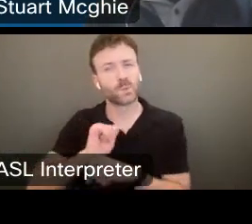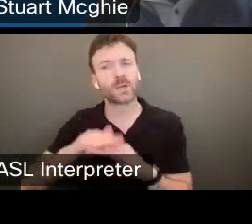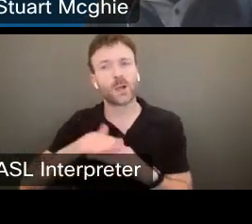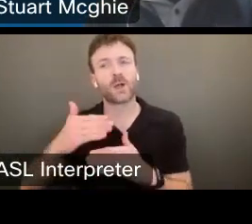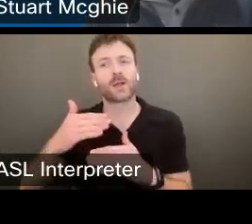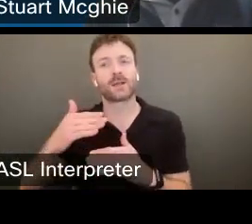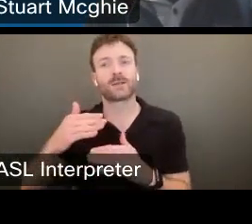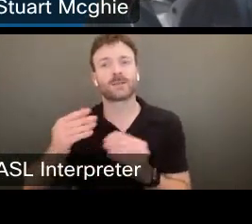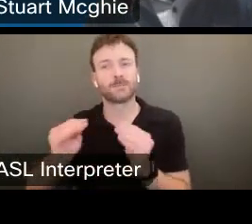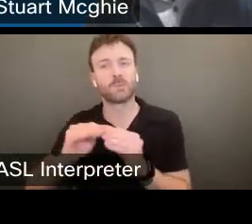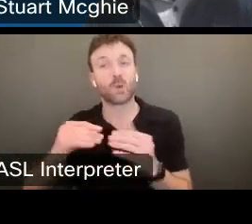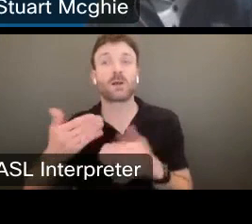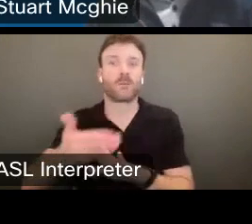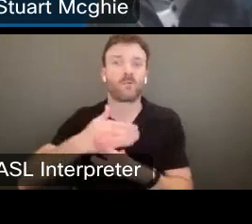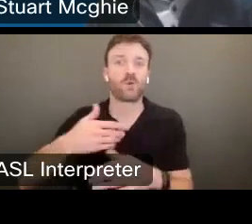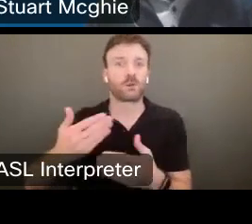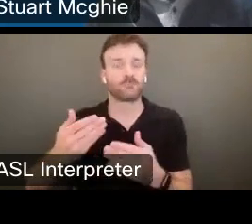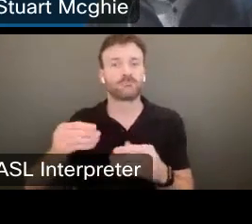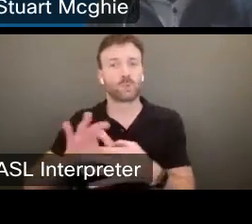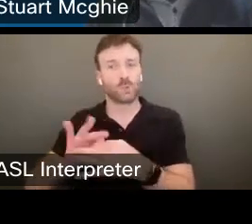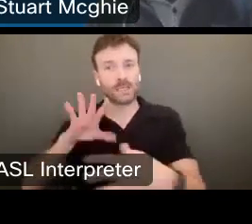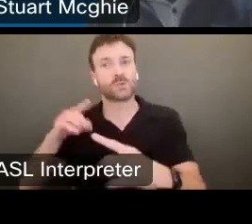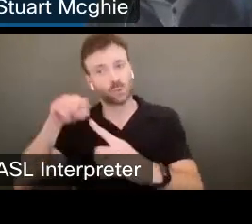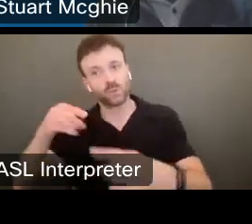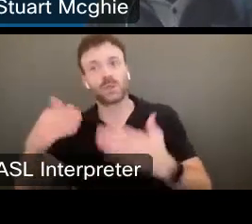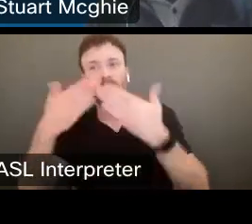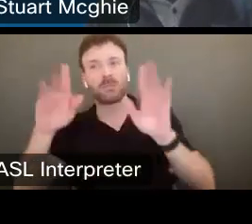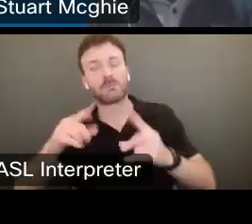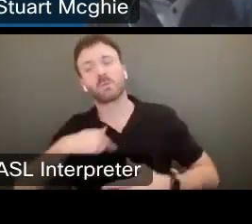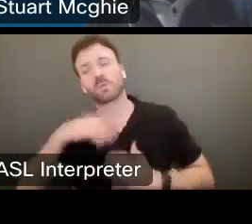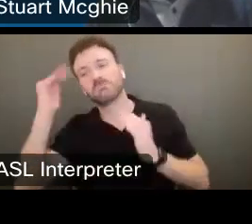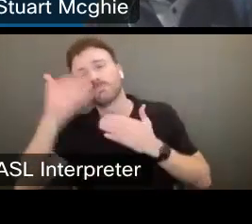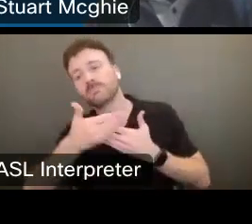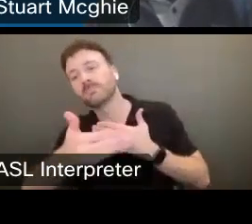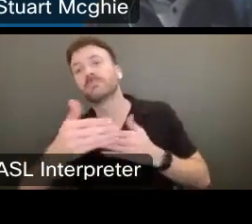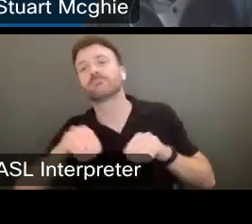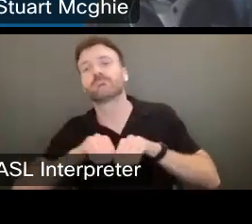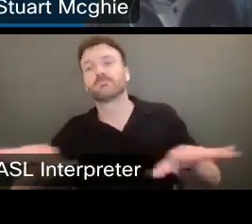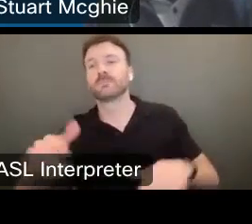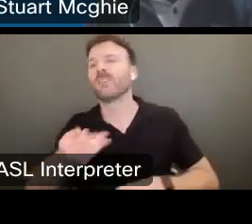public, but we expect to see that within the next couple months.